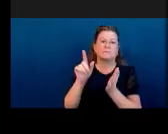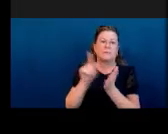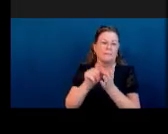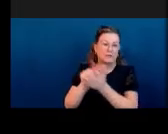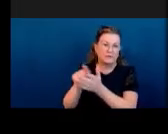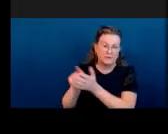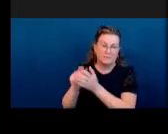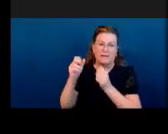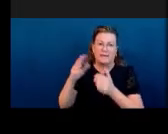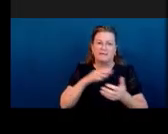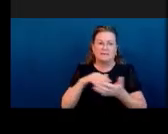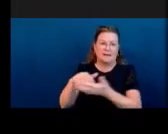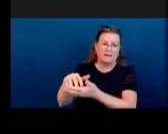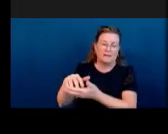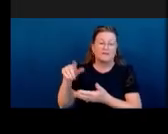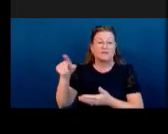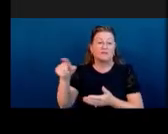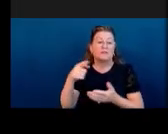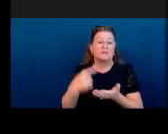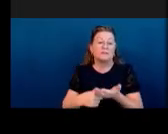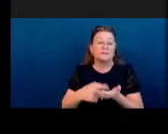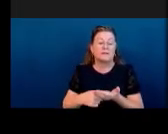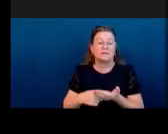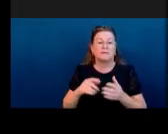and she talks about having a lower threshold for assessment